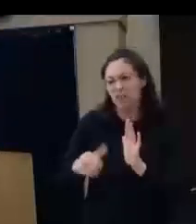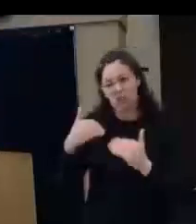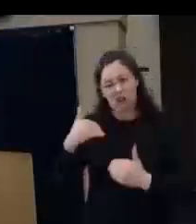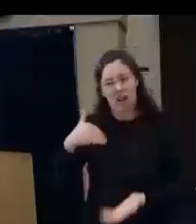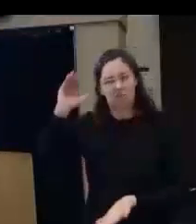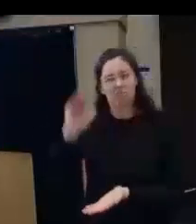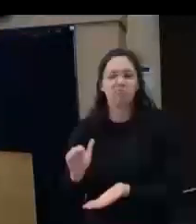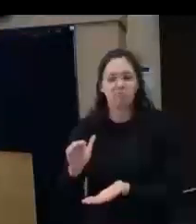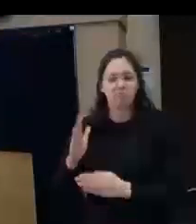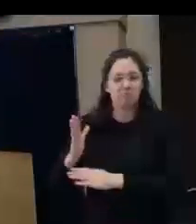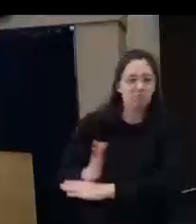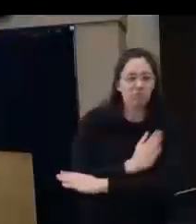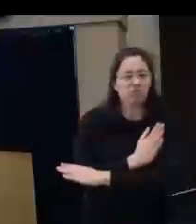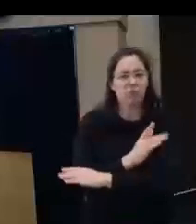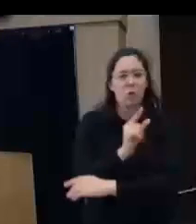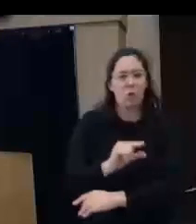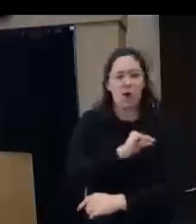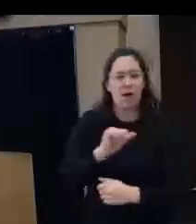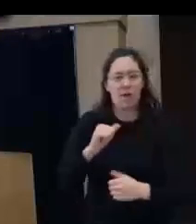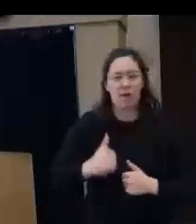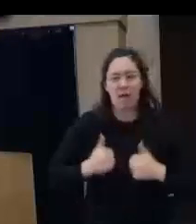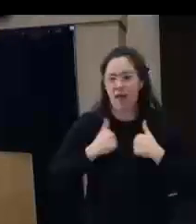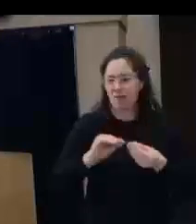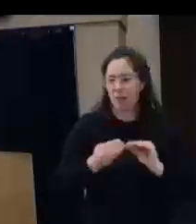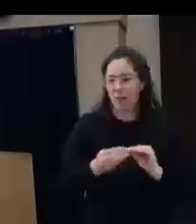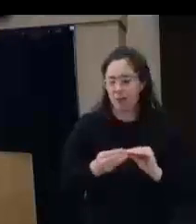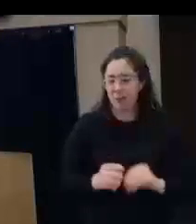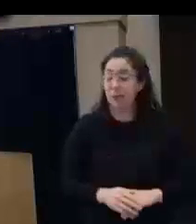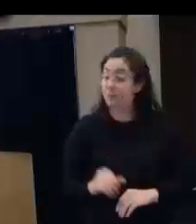quality of life and for me this really highlights that if we want to know about the quality of life